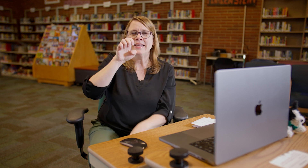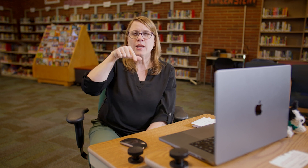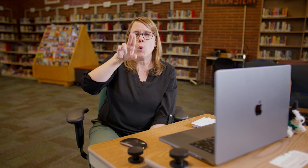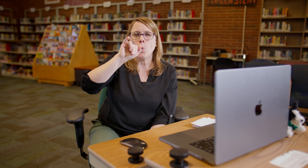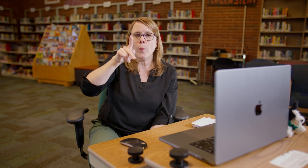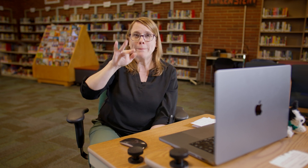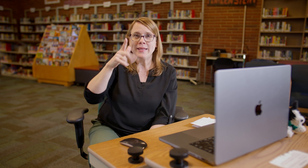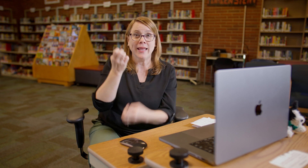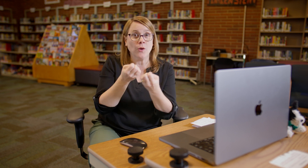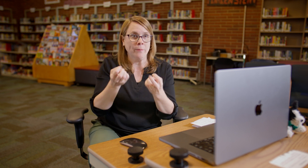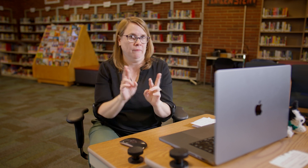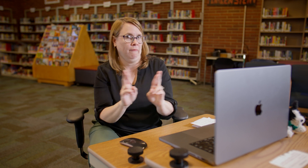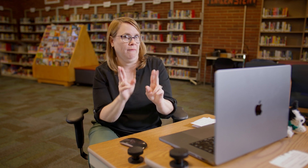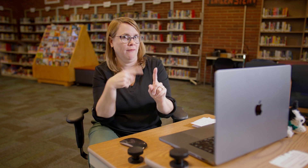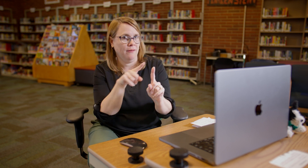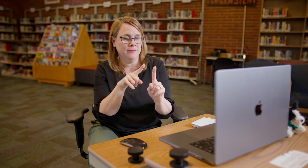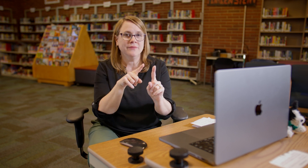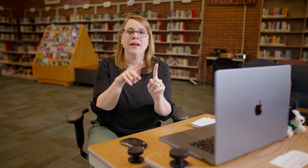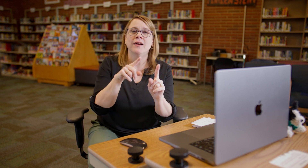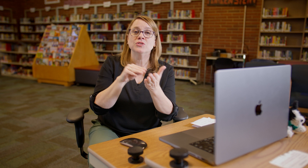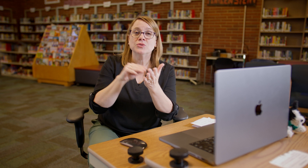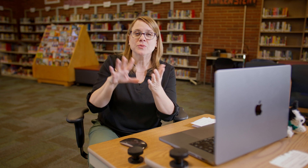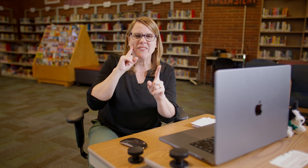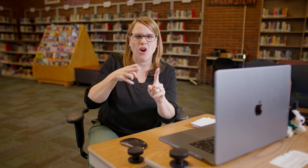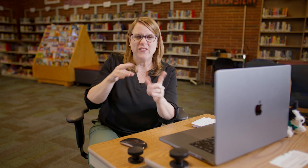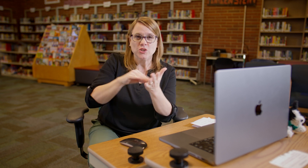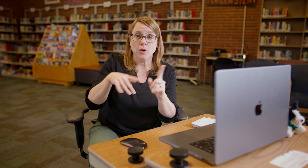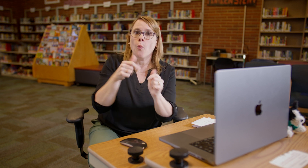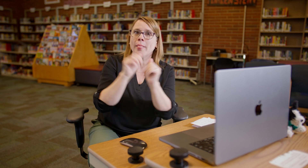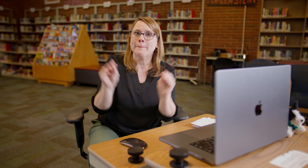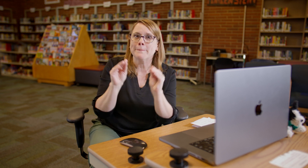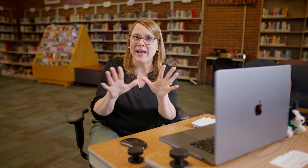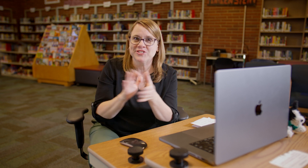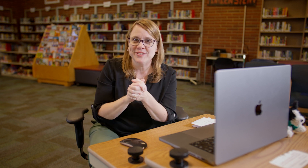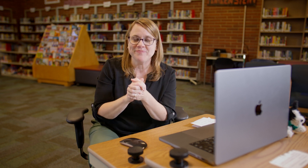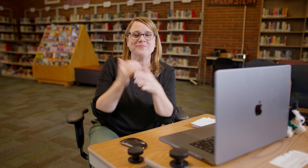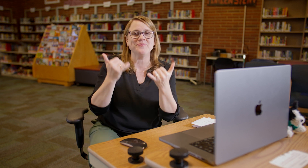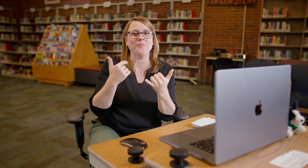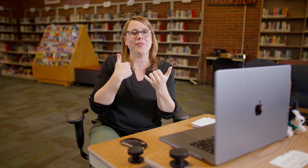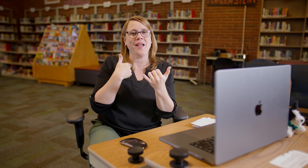“Equipping Deaf and Hard of Hearing Students with Magic.”